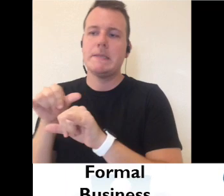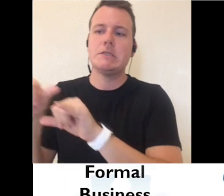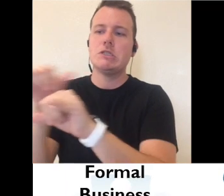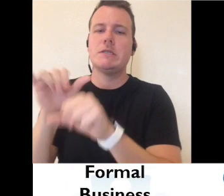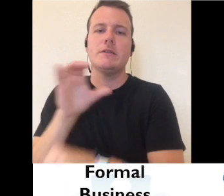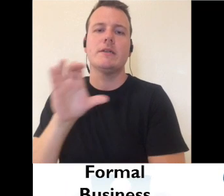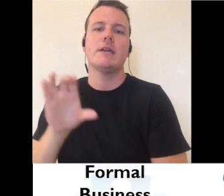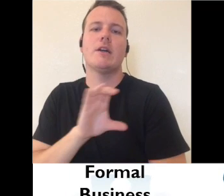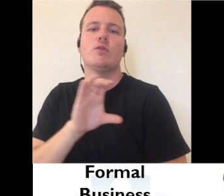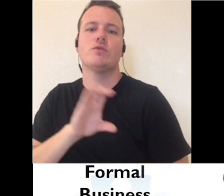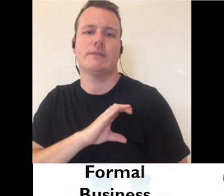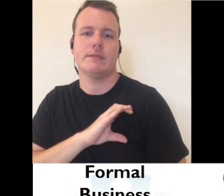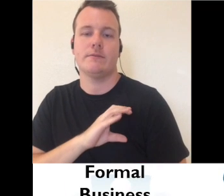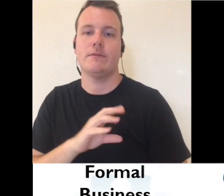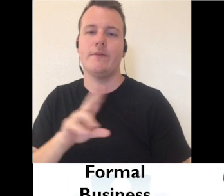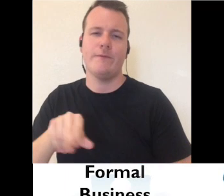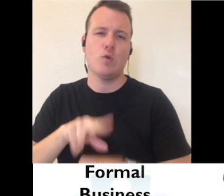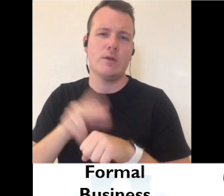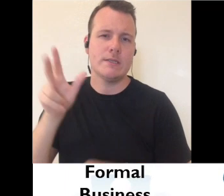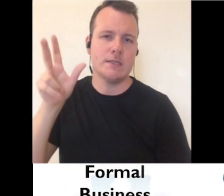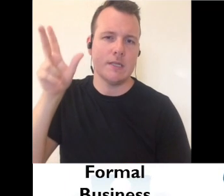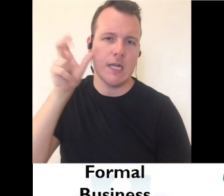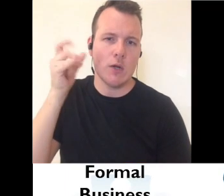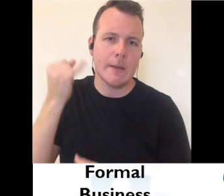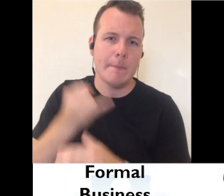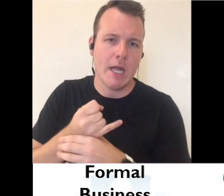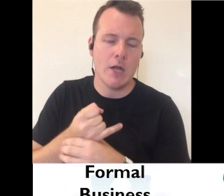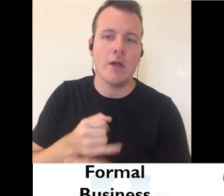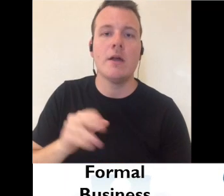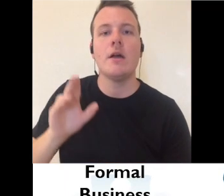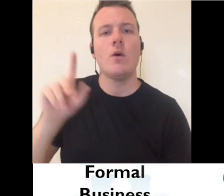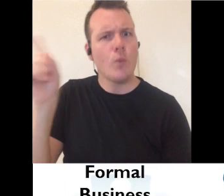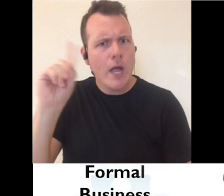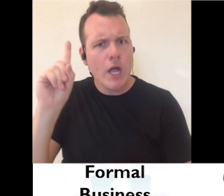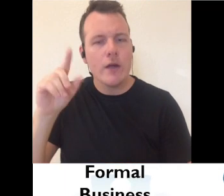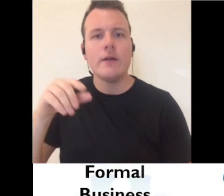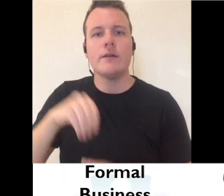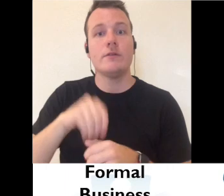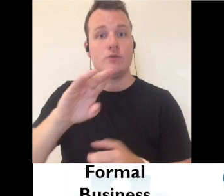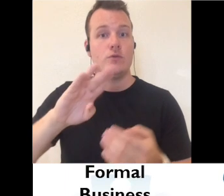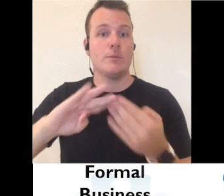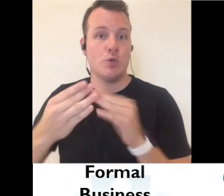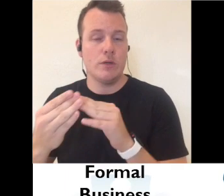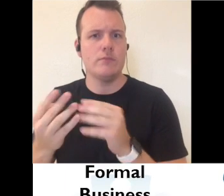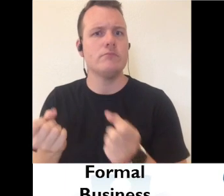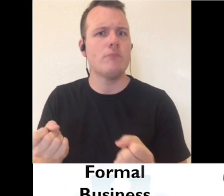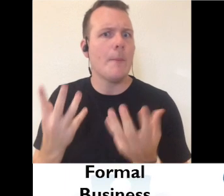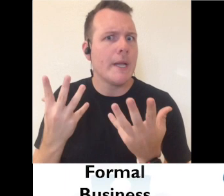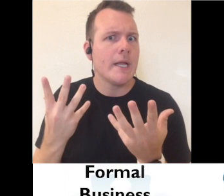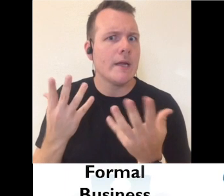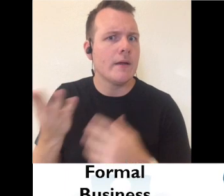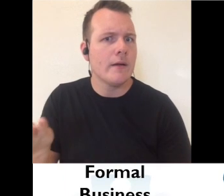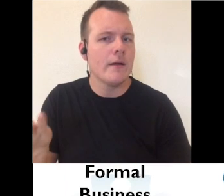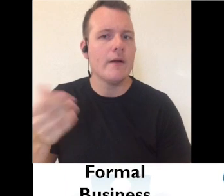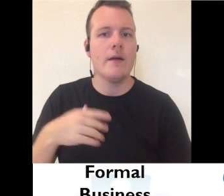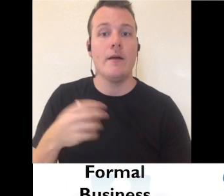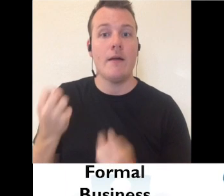impaired. Where are they? Well they're in your community of course. Well how many of them are there, and how many you're willing- how many are just out there that